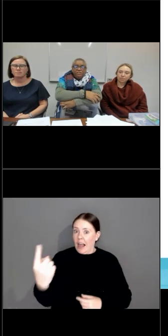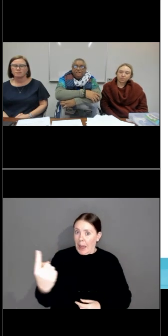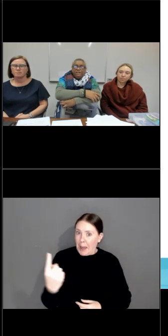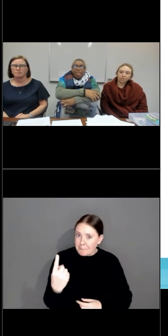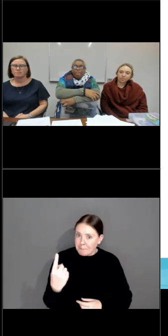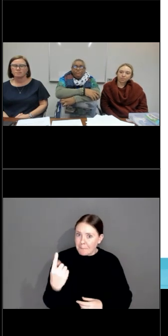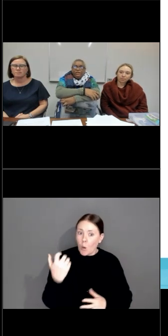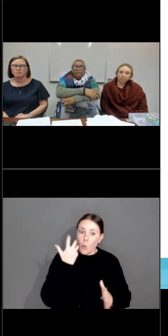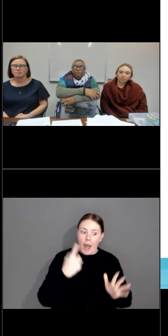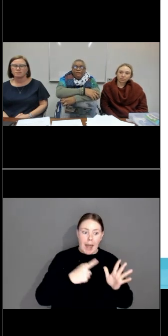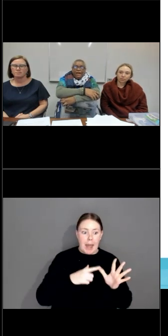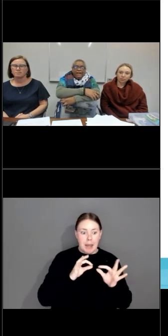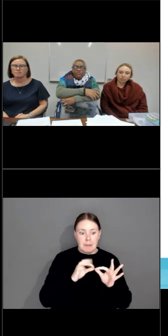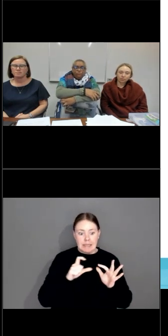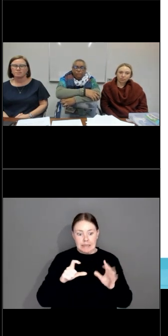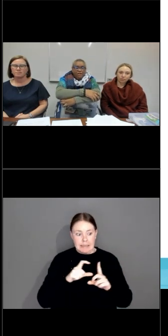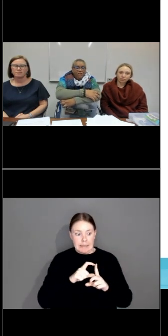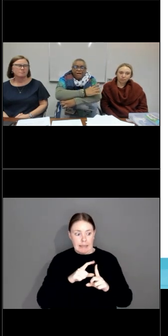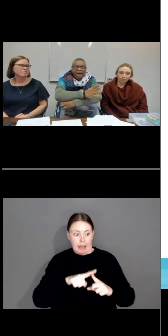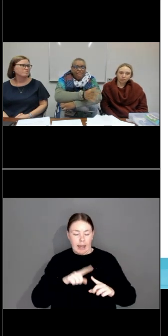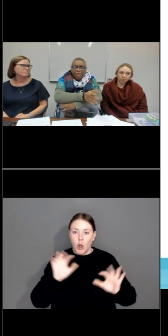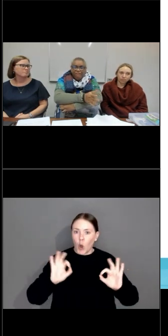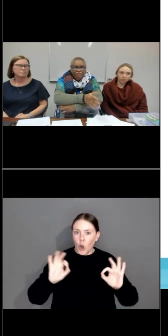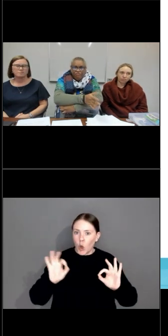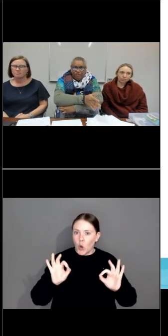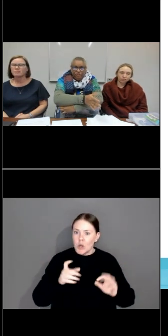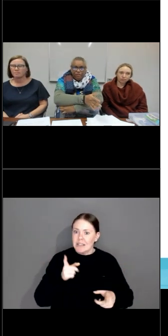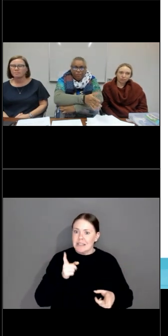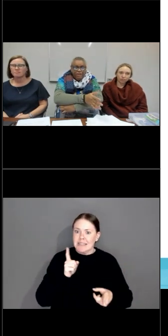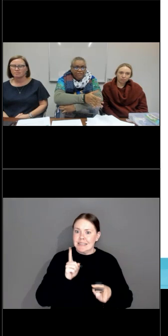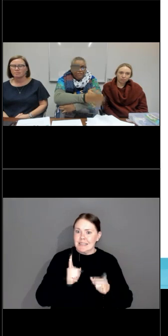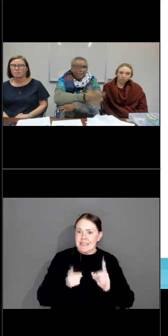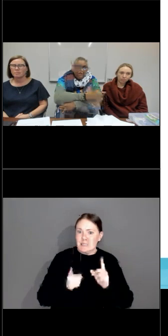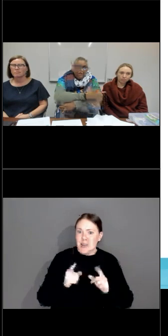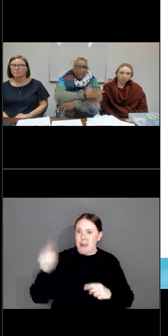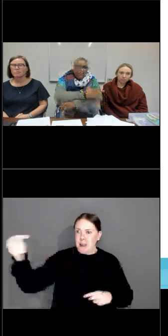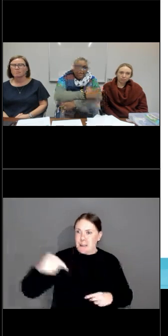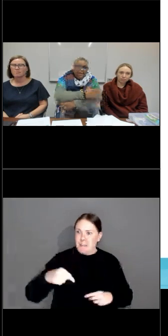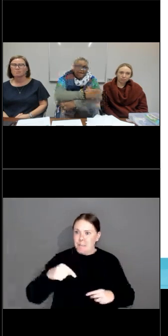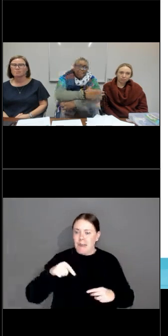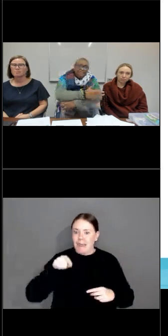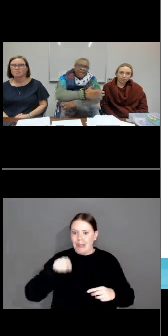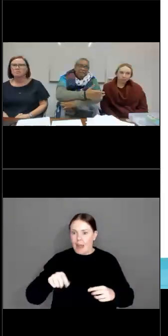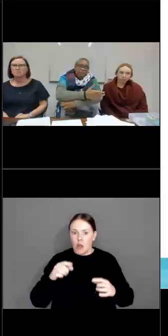start from G or H or halfway through their journey or in the middle of the journey at the end or at